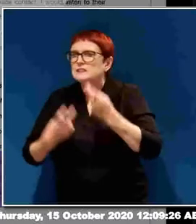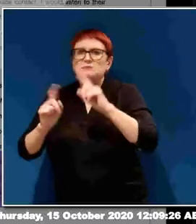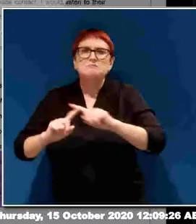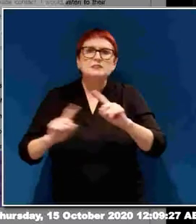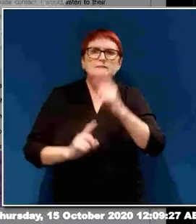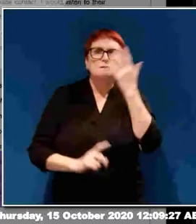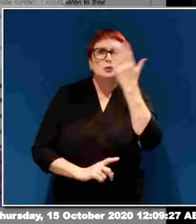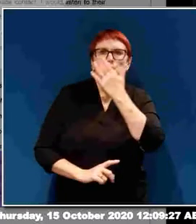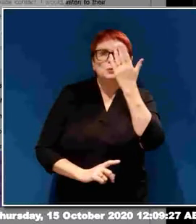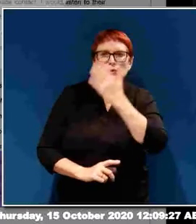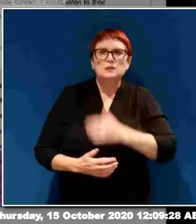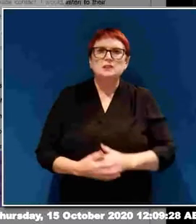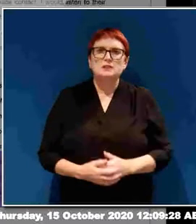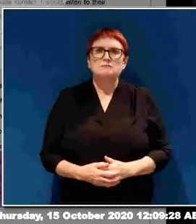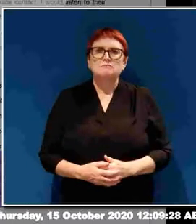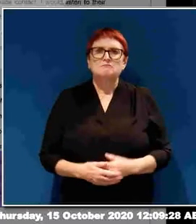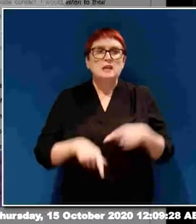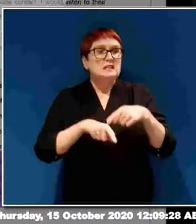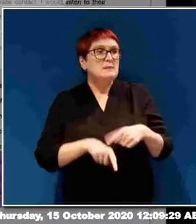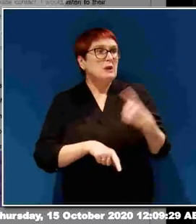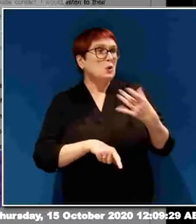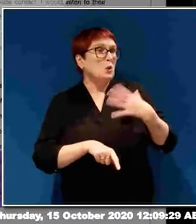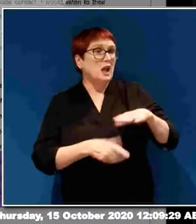like at our request or on demand.